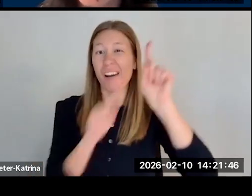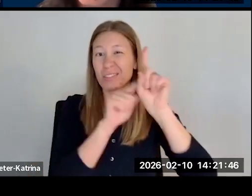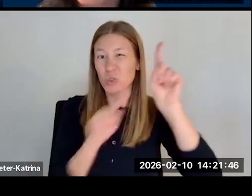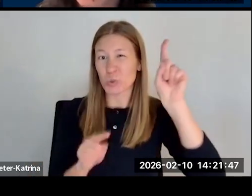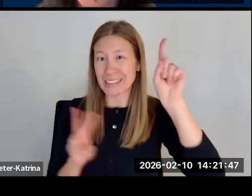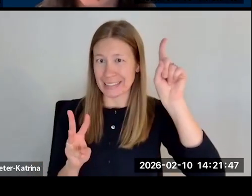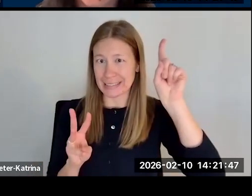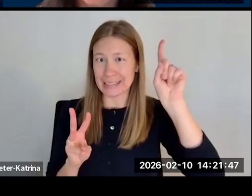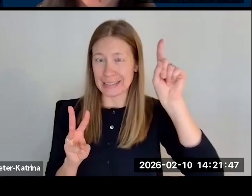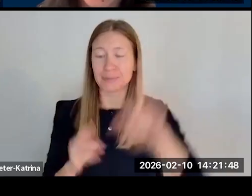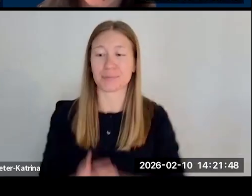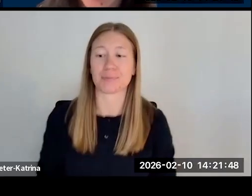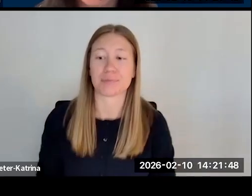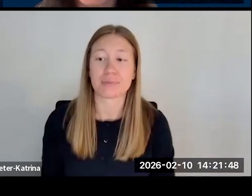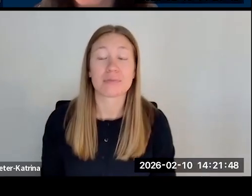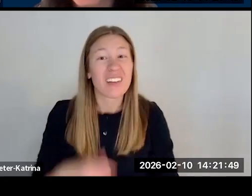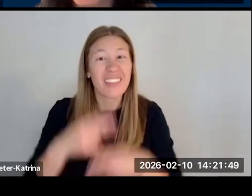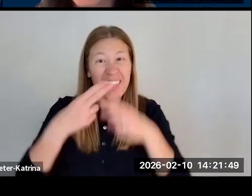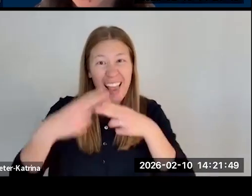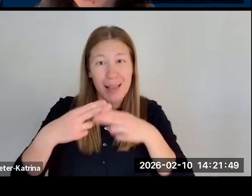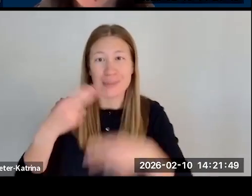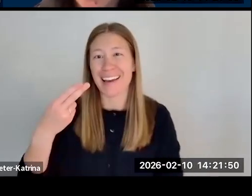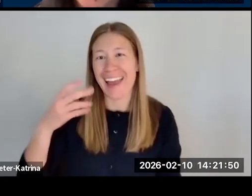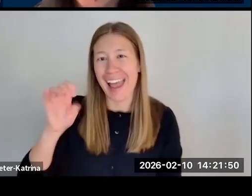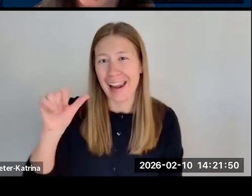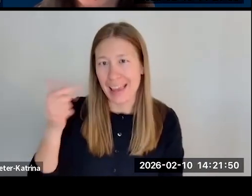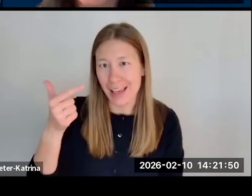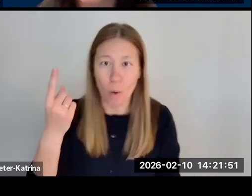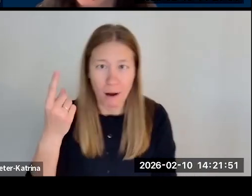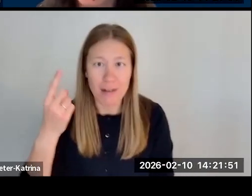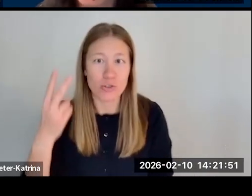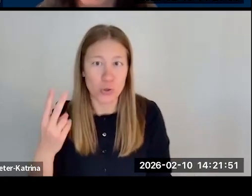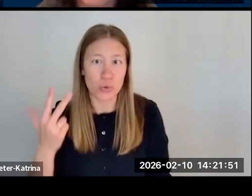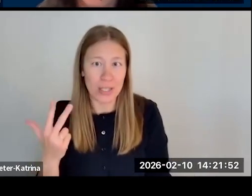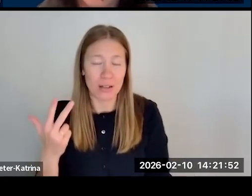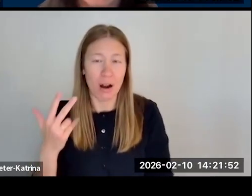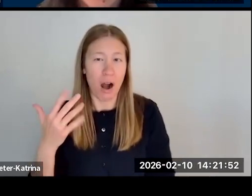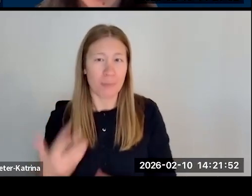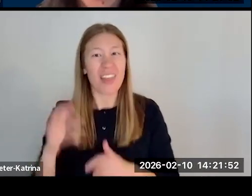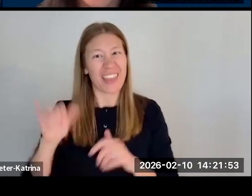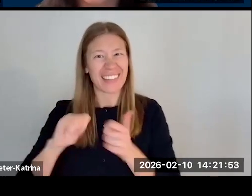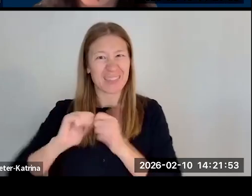These names heading one, heading two come from how websites are encoded.